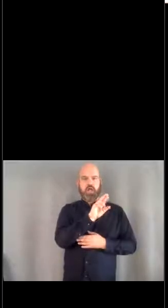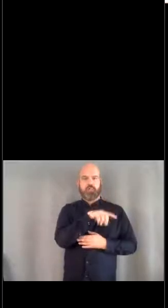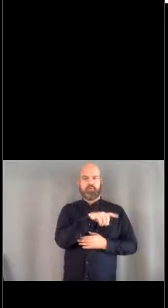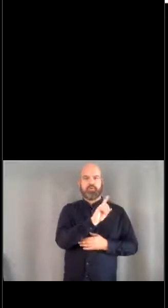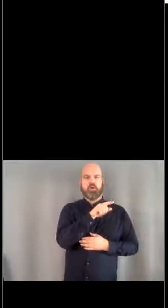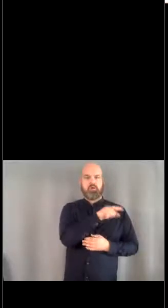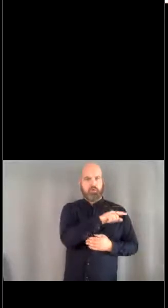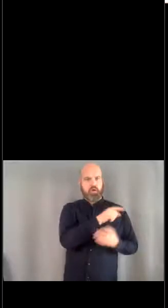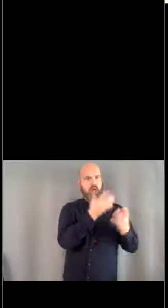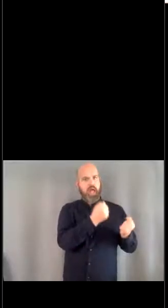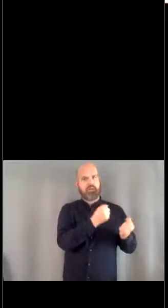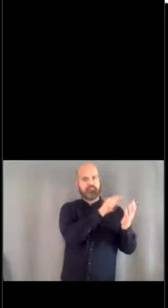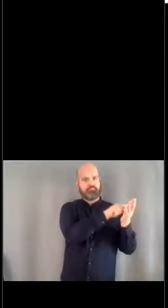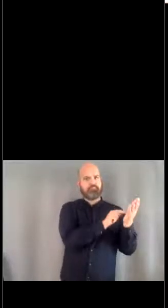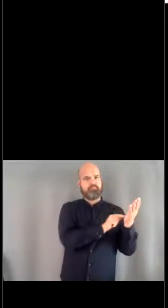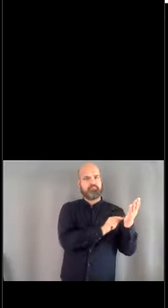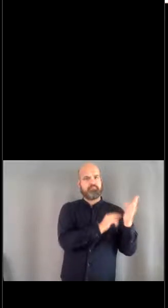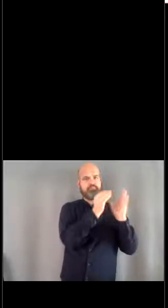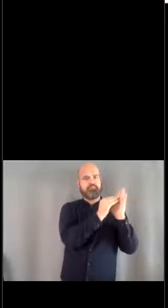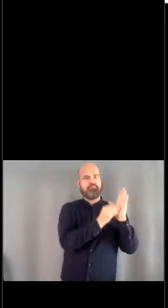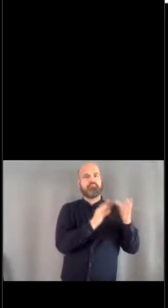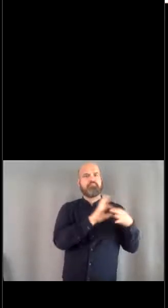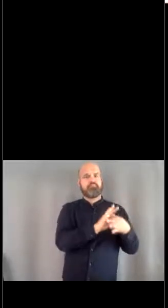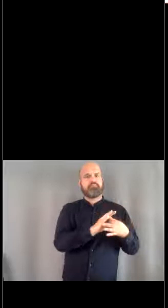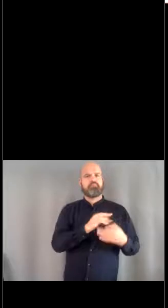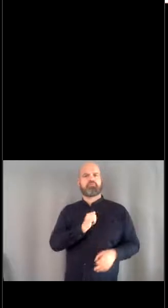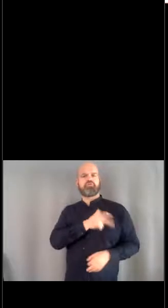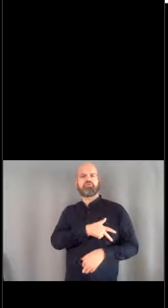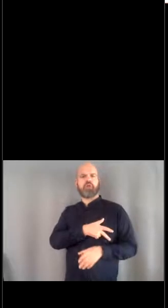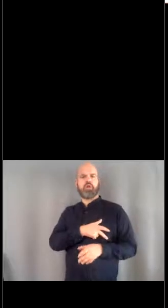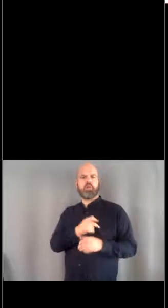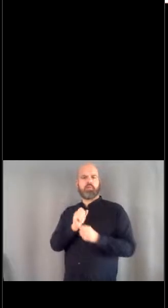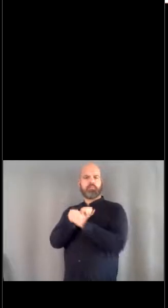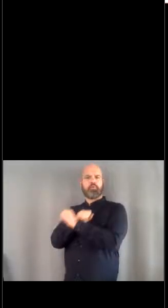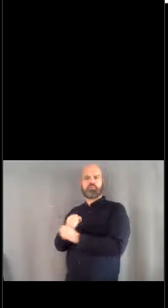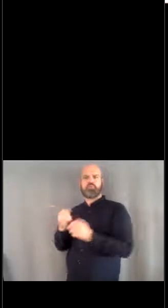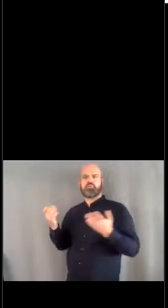It says that the State Parties have the responsibility to provide